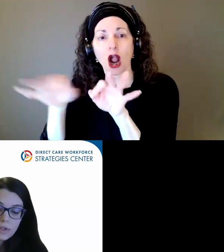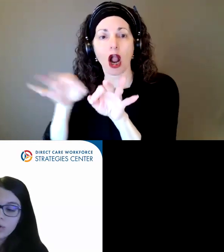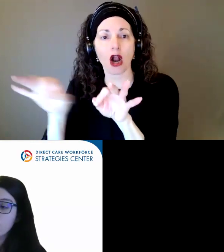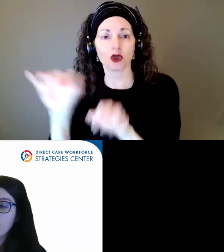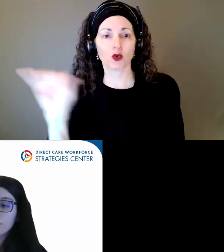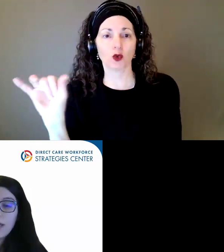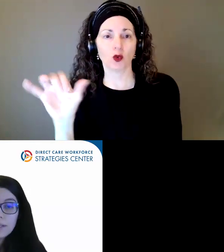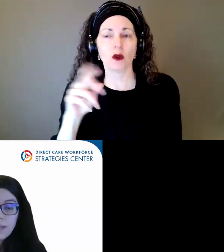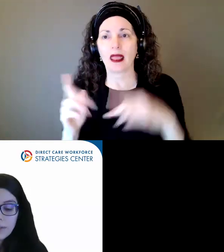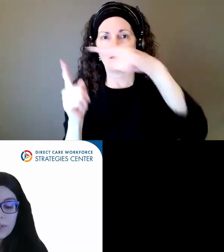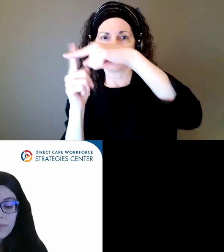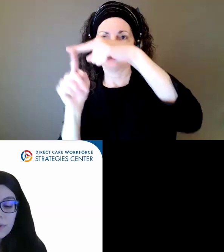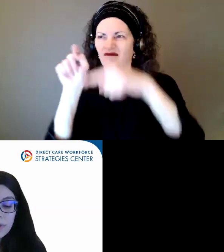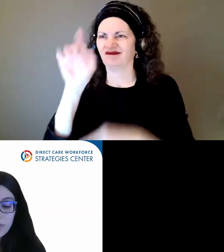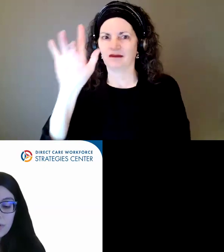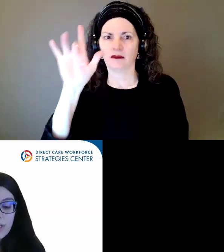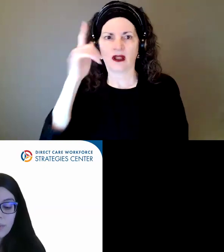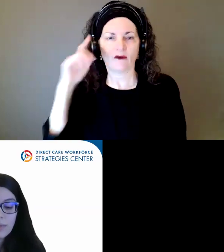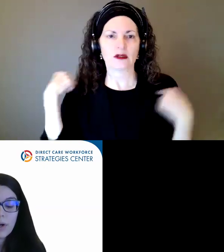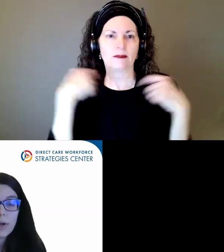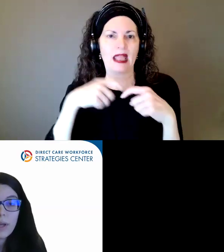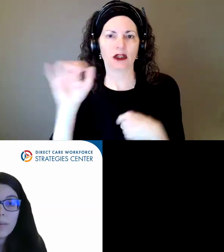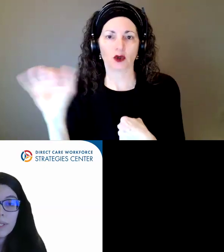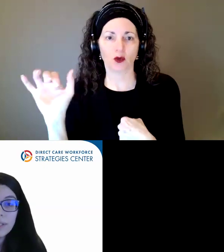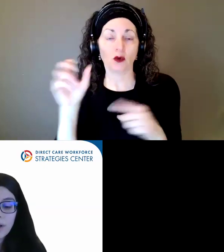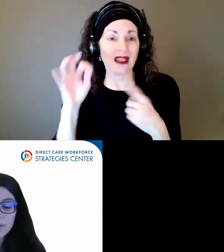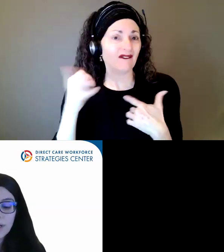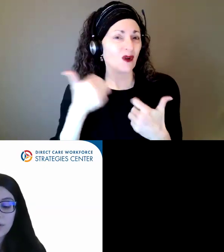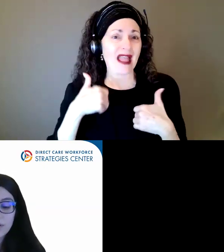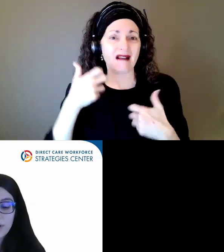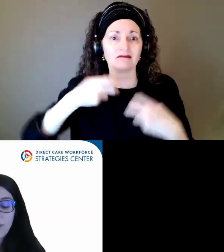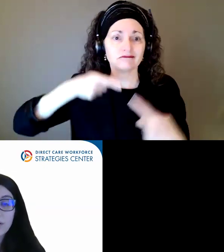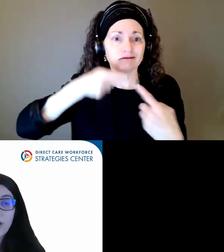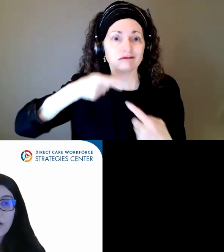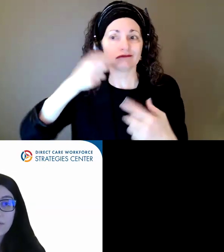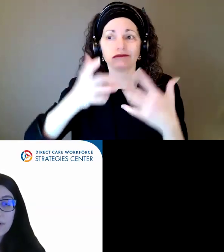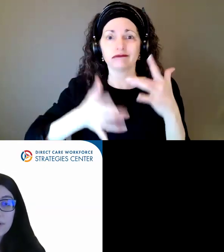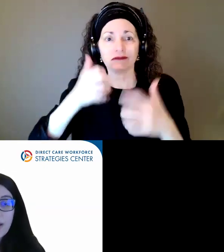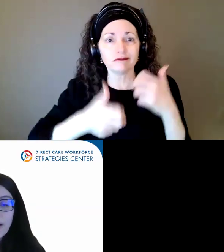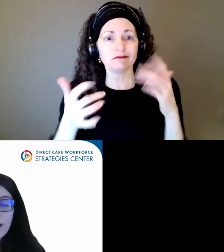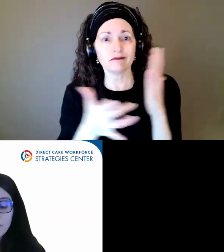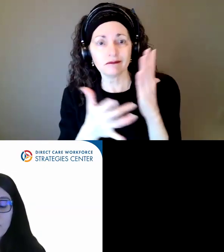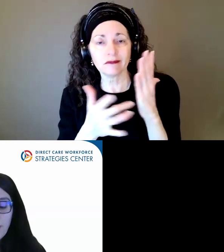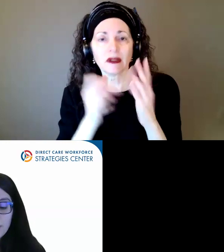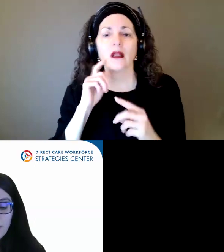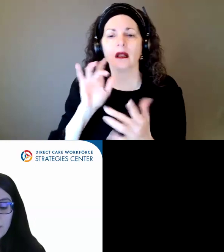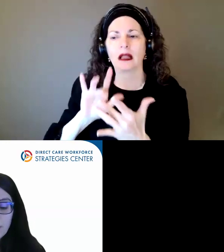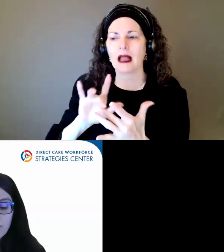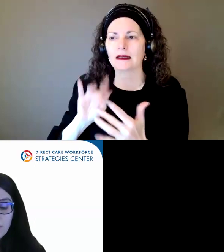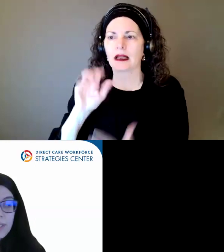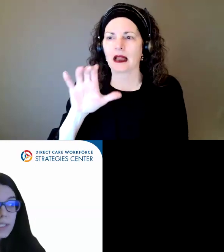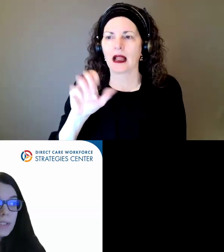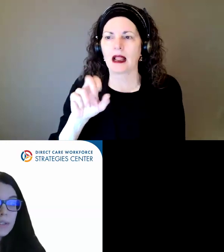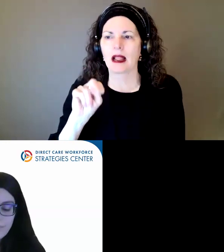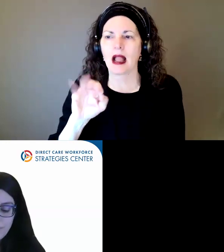Should you run into any technical difficulties during today's webinar, please contact our team at conference@ncoa.org for assistance.